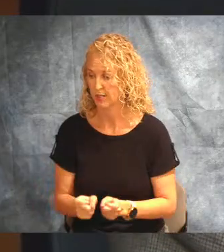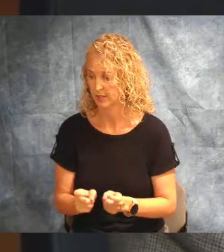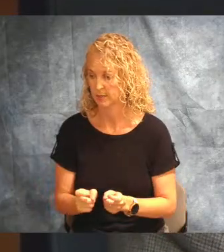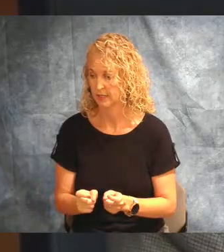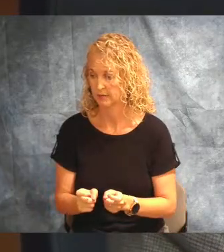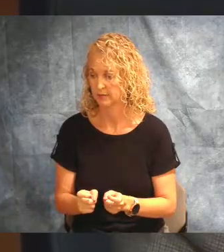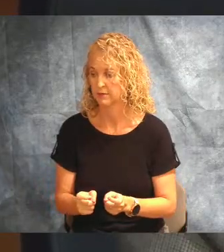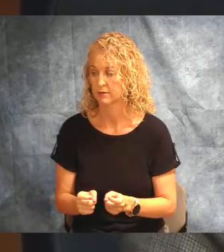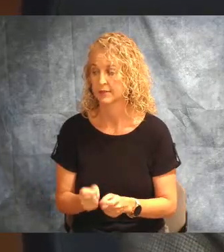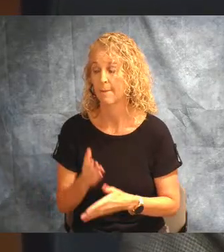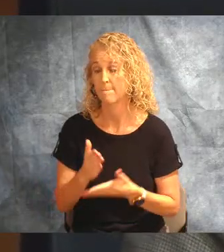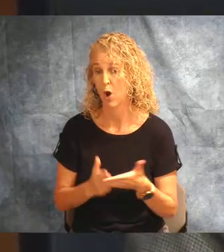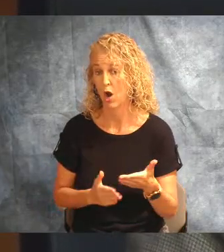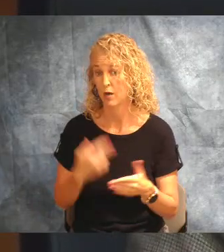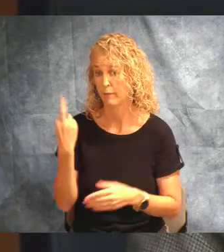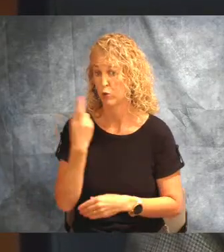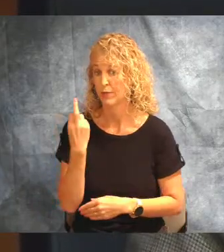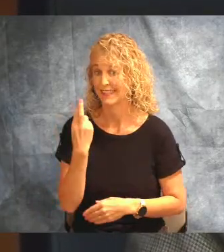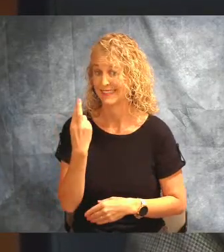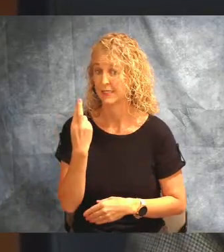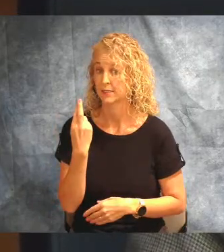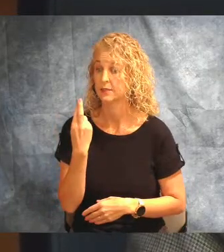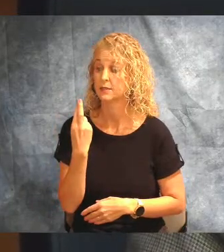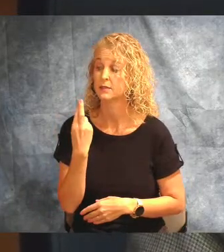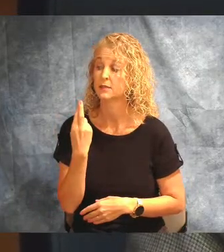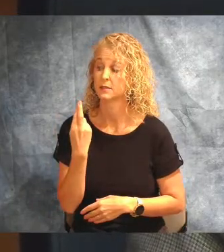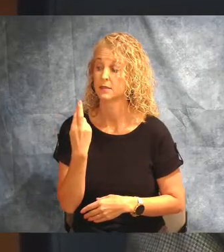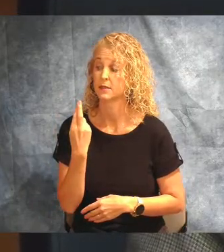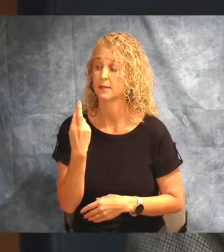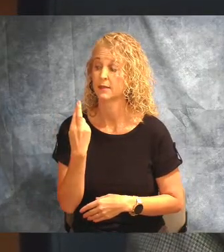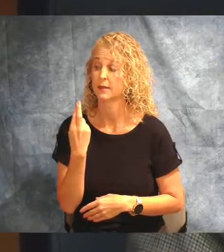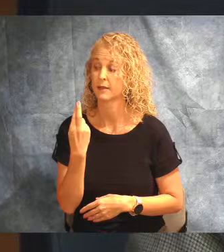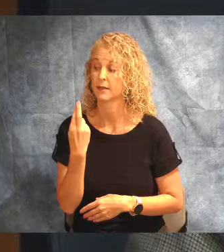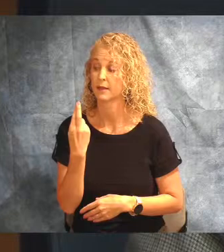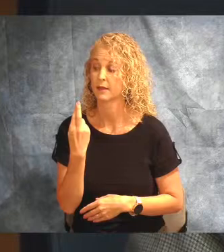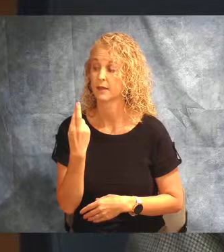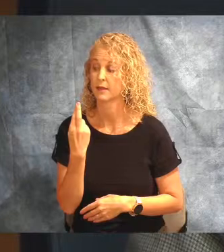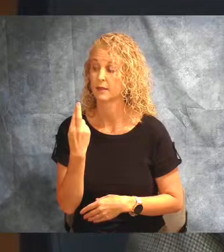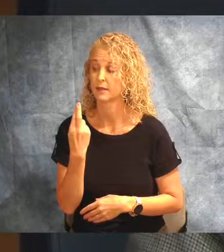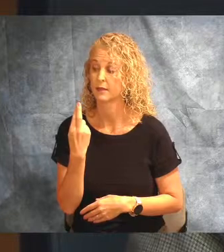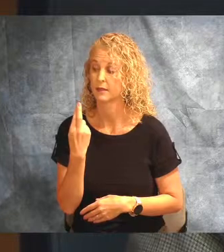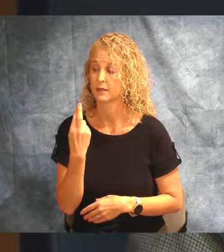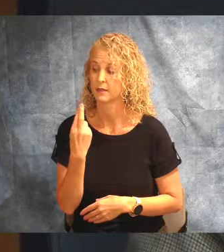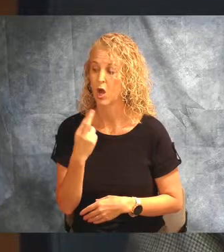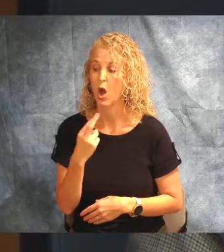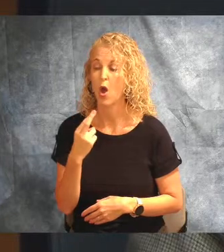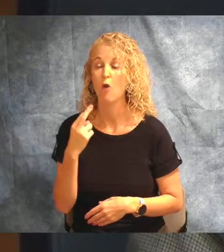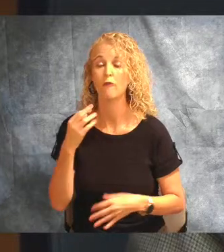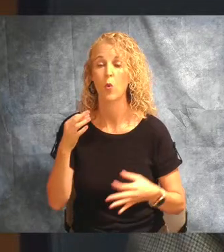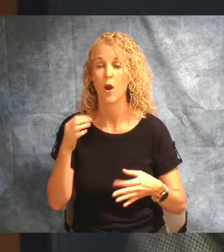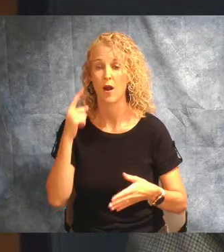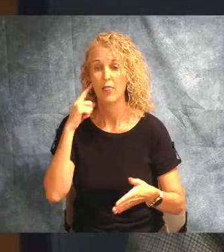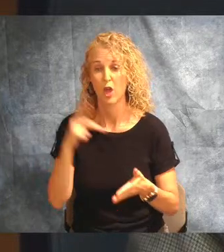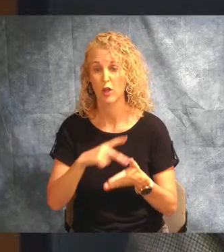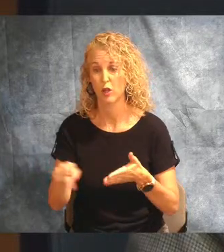the budget adjustment is the the dollars for the Clerk of Courts. Um, it it talks about